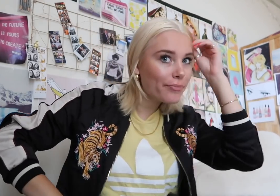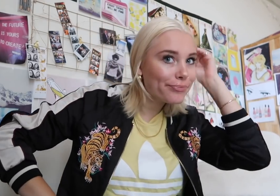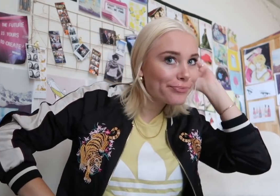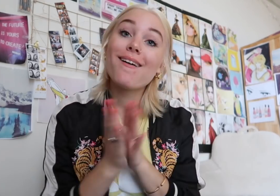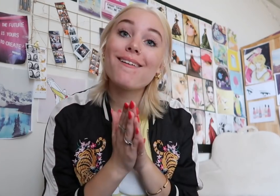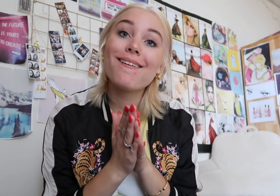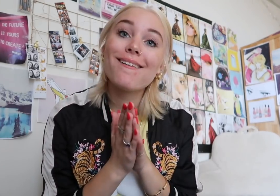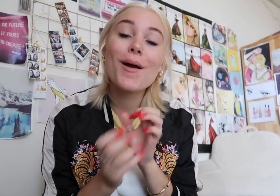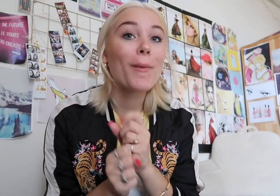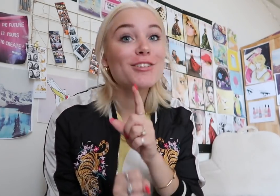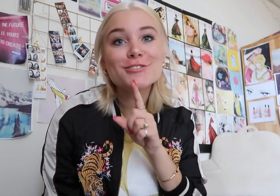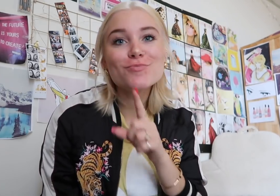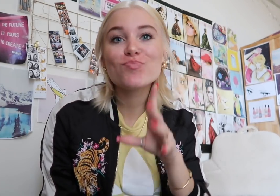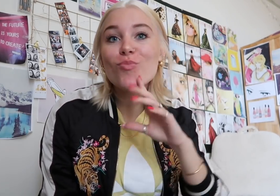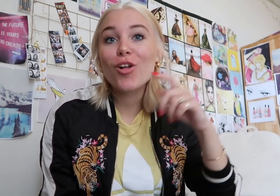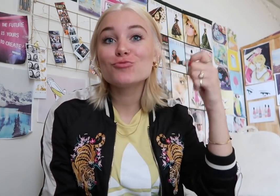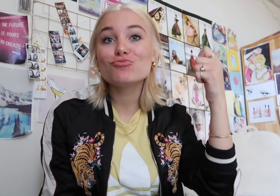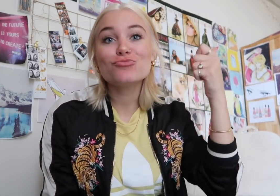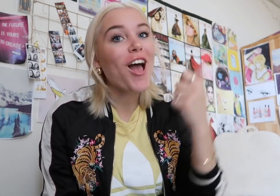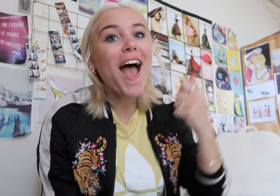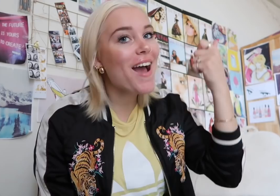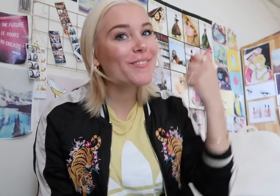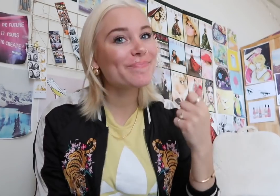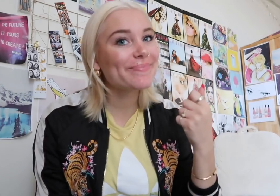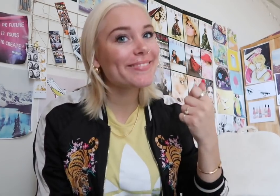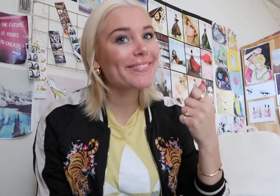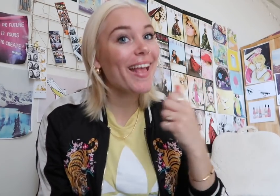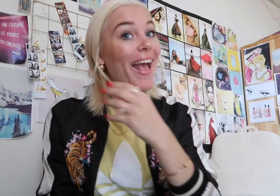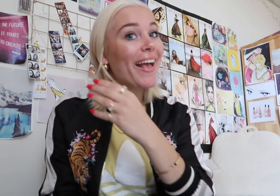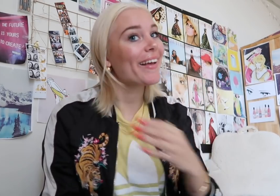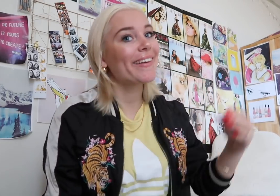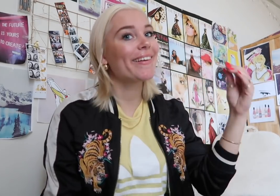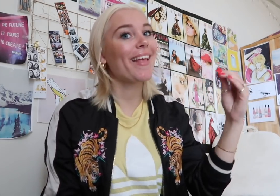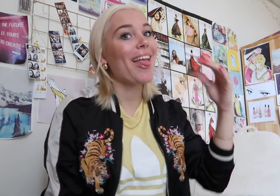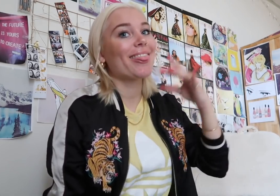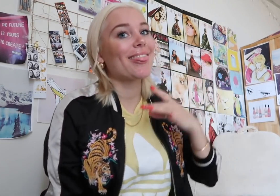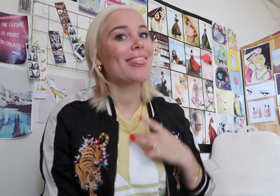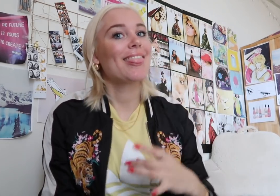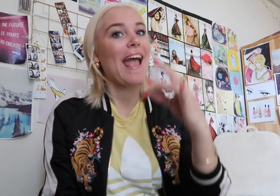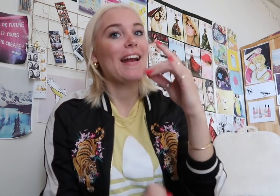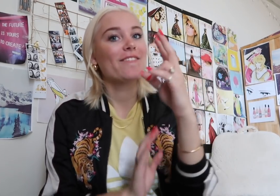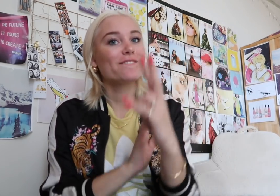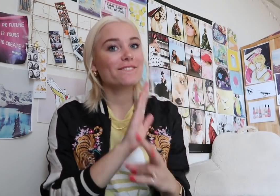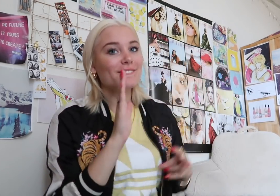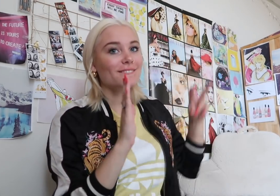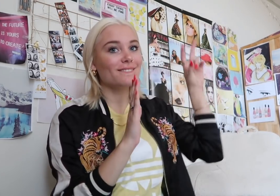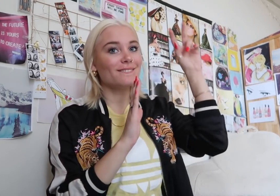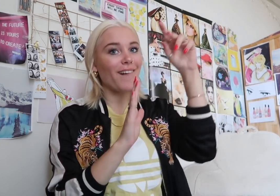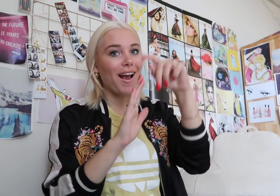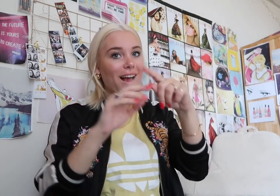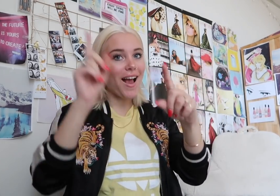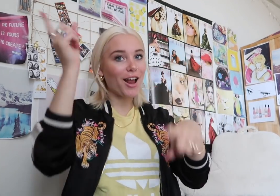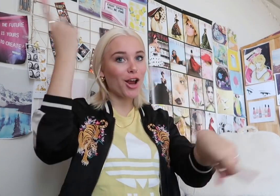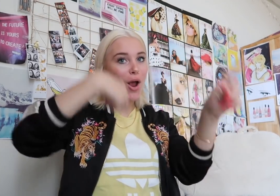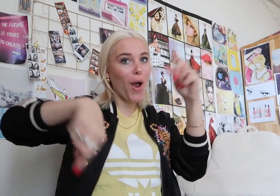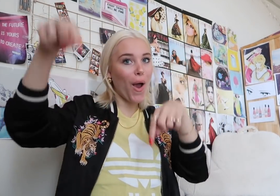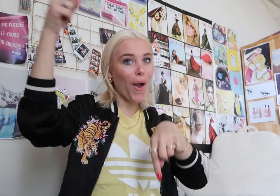make sure that you will subscribe to my channel and like the video!